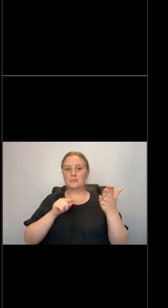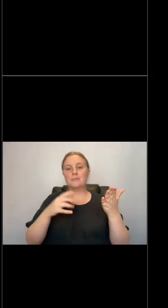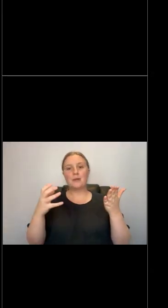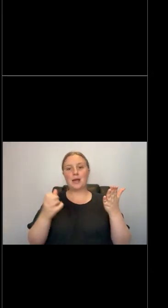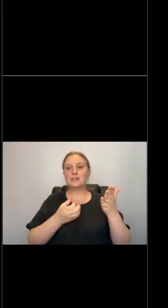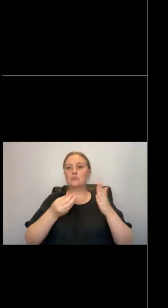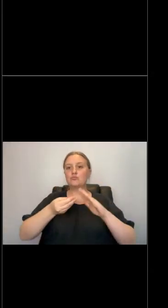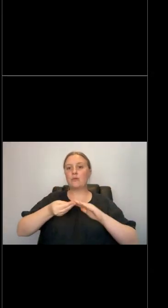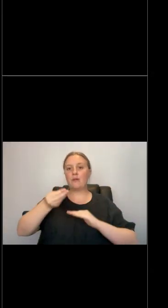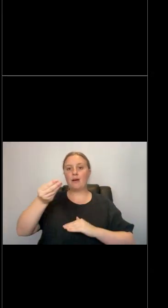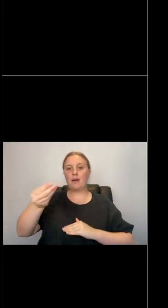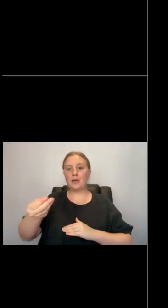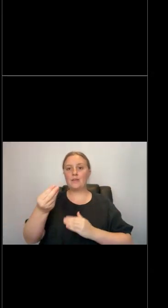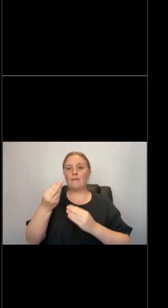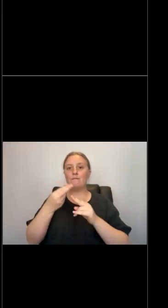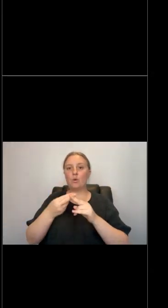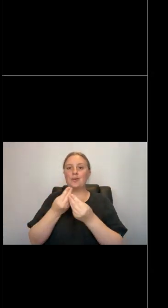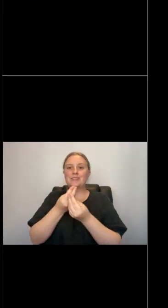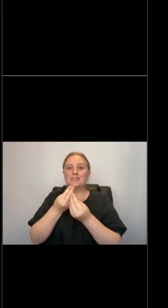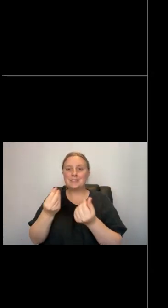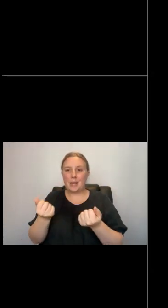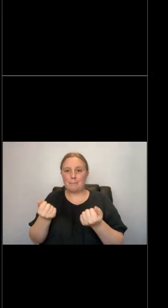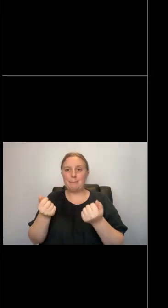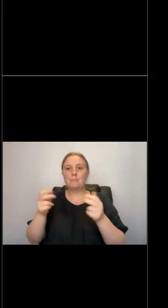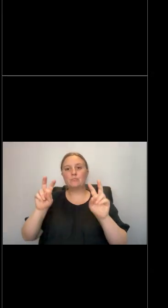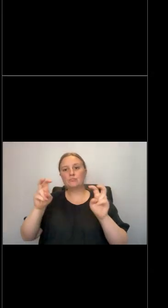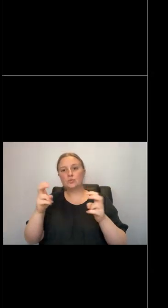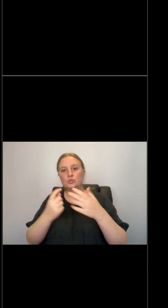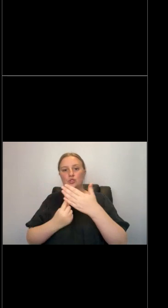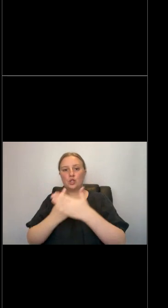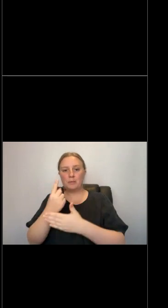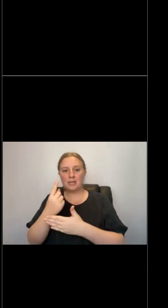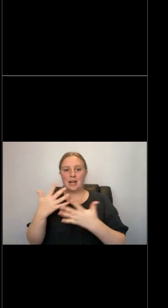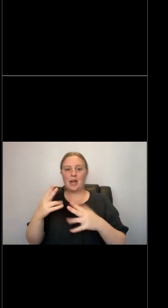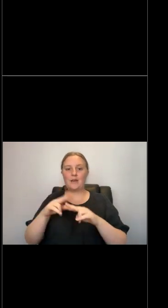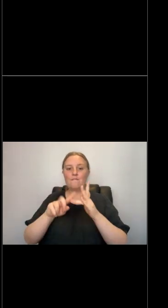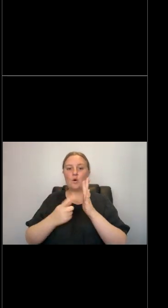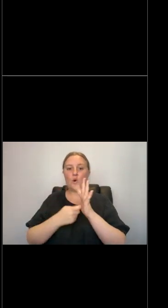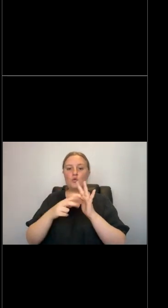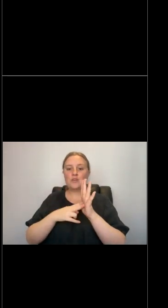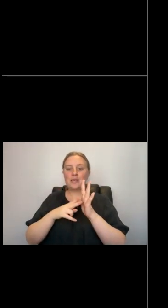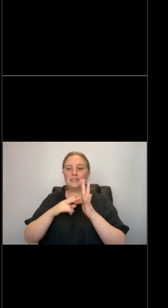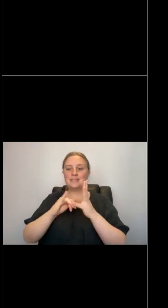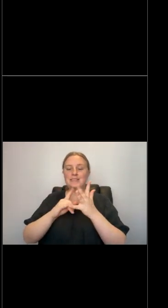Certain matters, such as forensic order reviews and treatment support order reviews and treatment authority reviews.